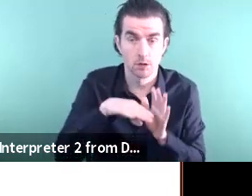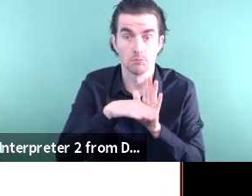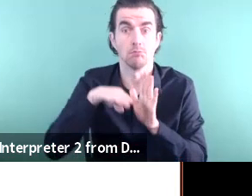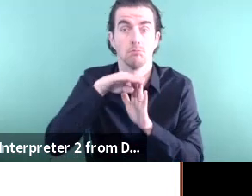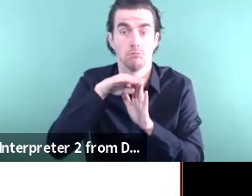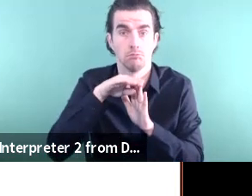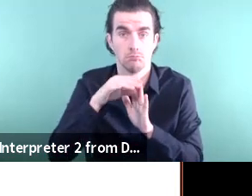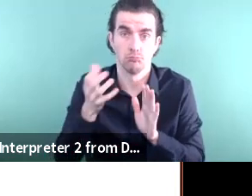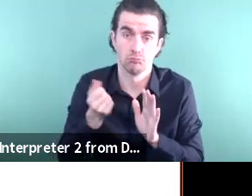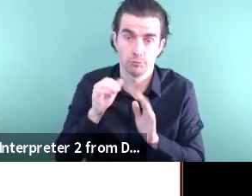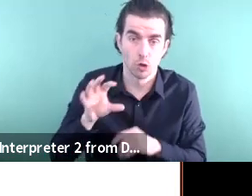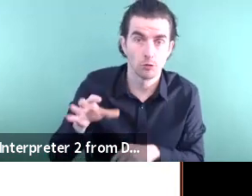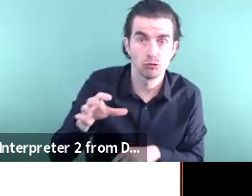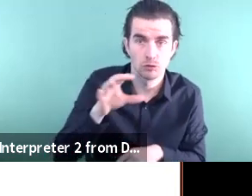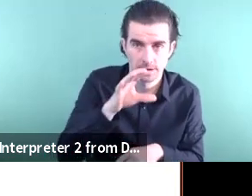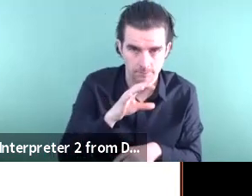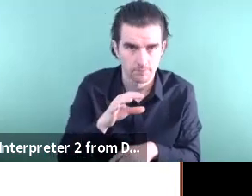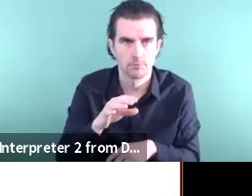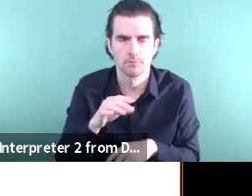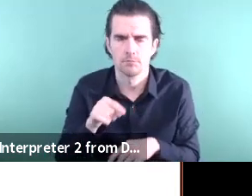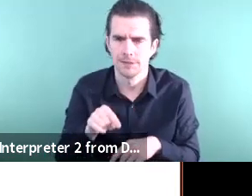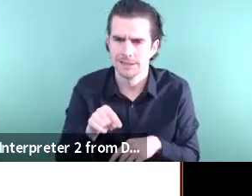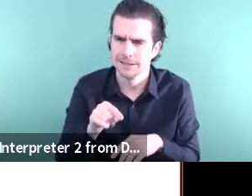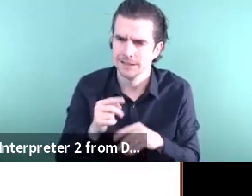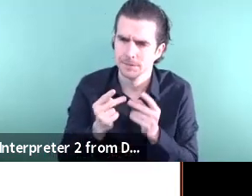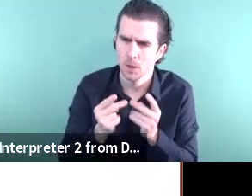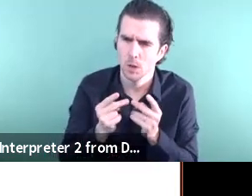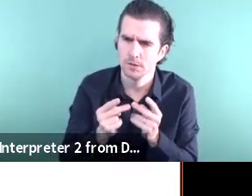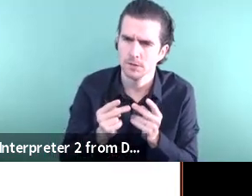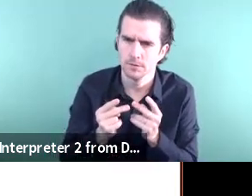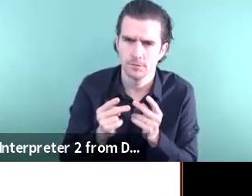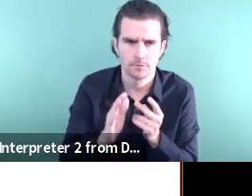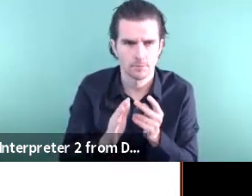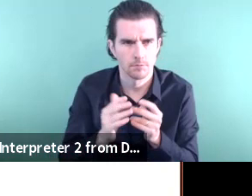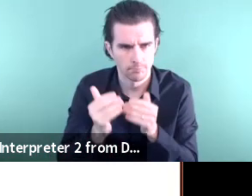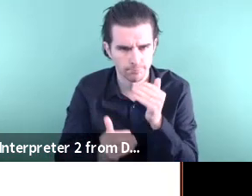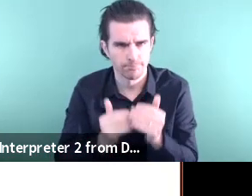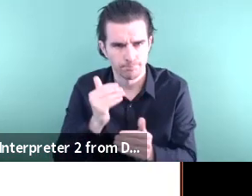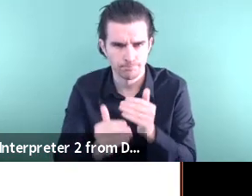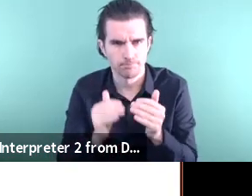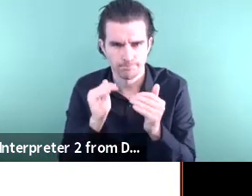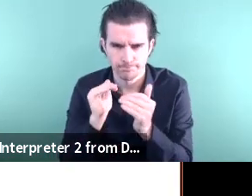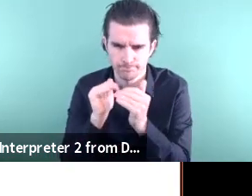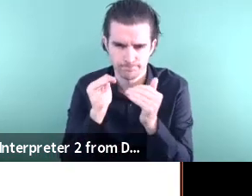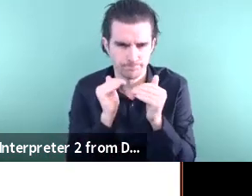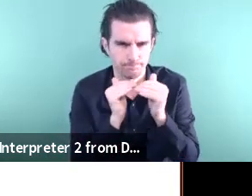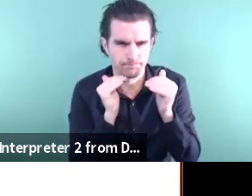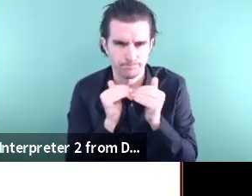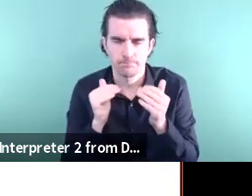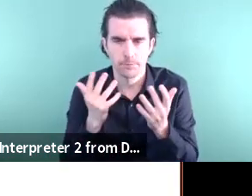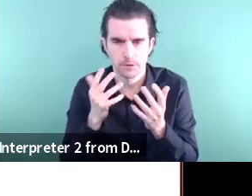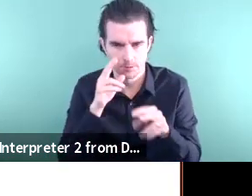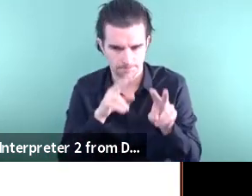below a certain eligibility threshold, but also determining the level of support that is required.